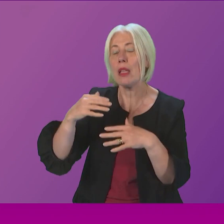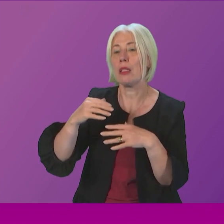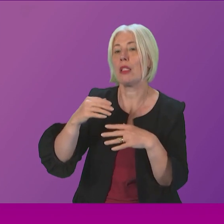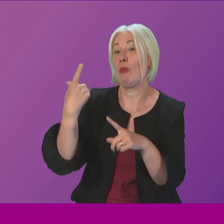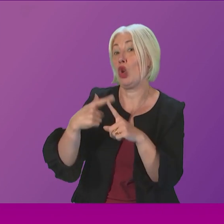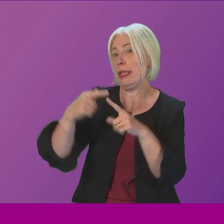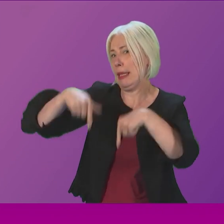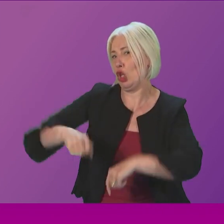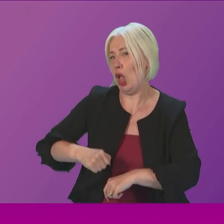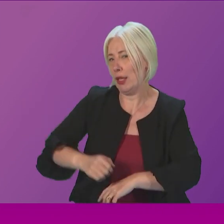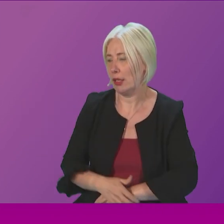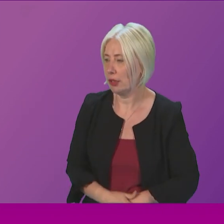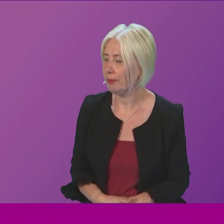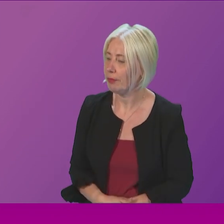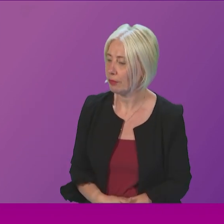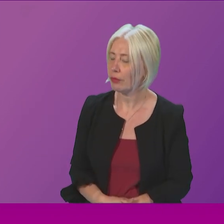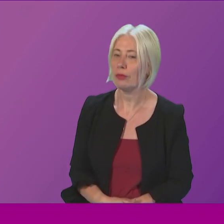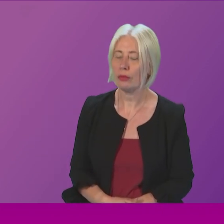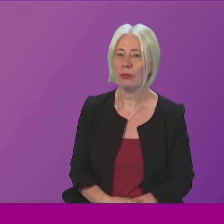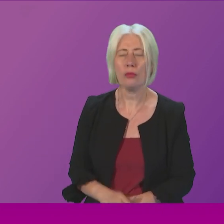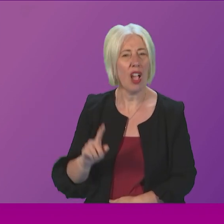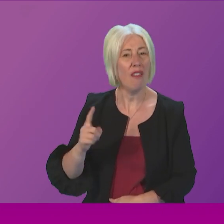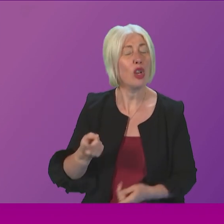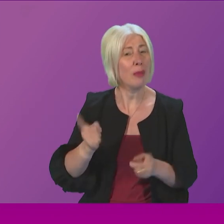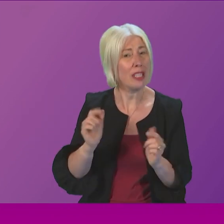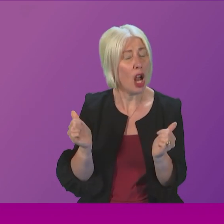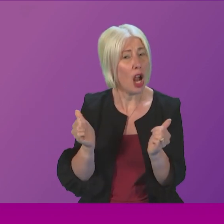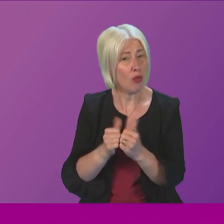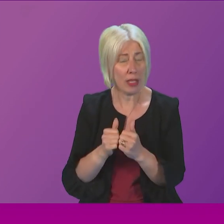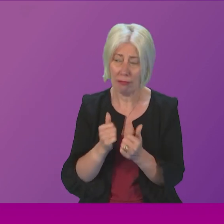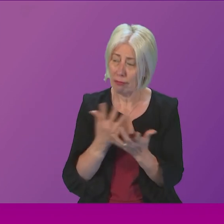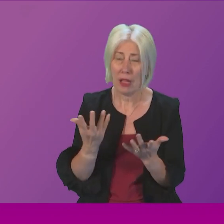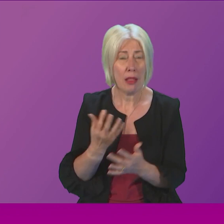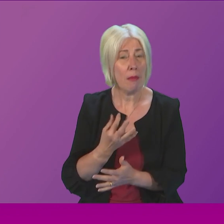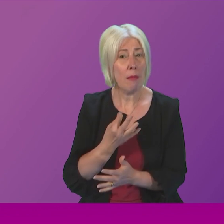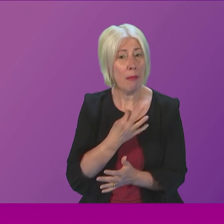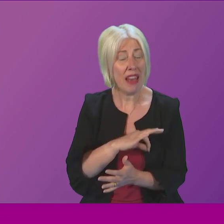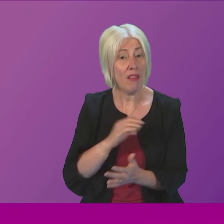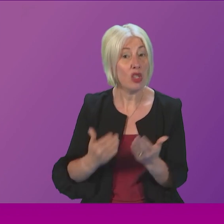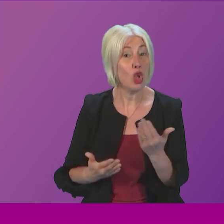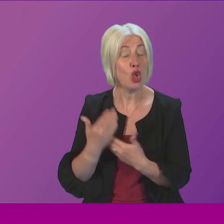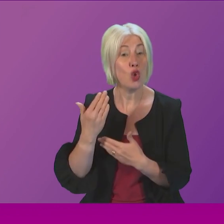Does the First Minister agree that the many benefits of the new-build heat standard will